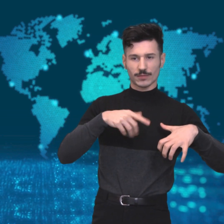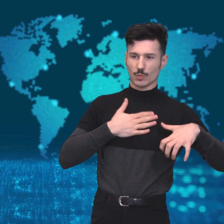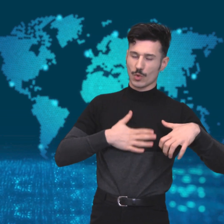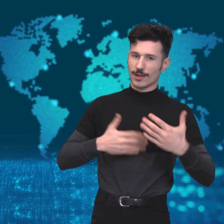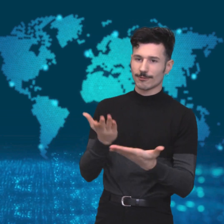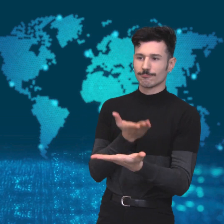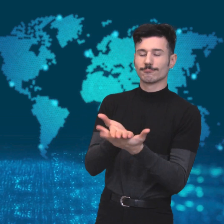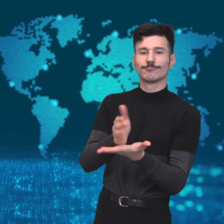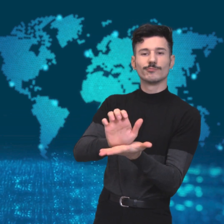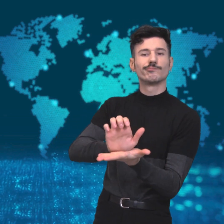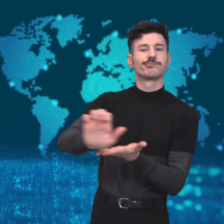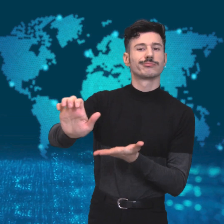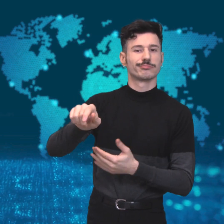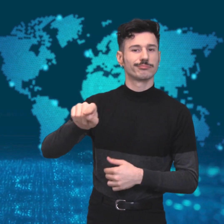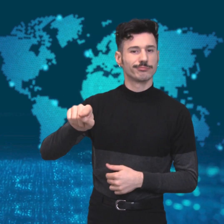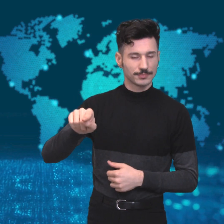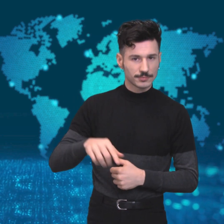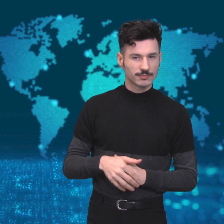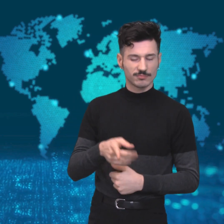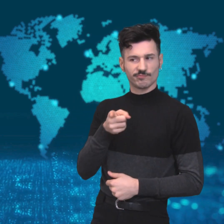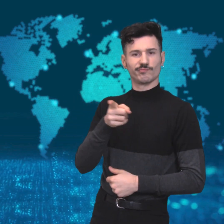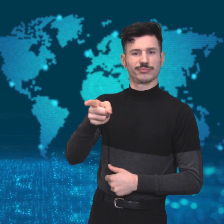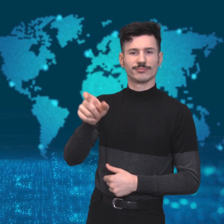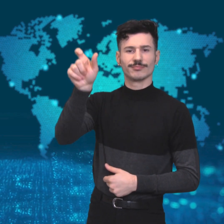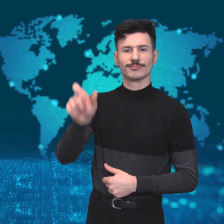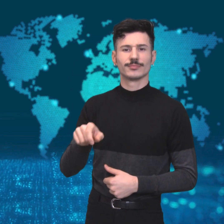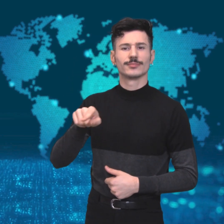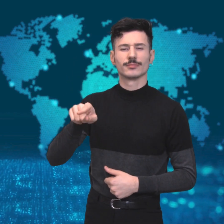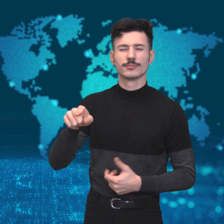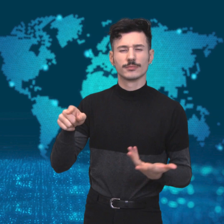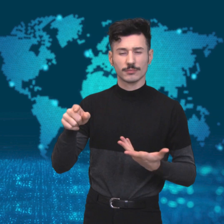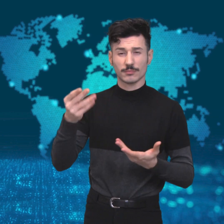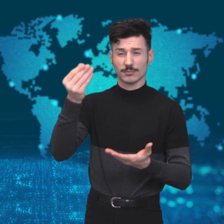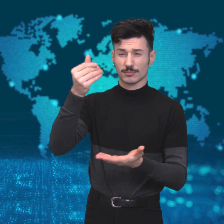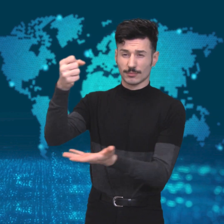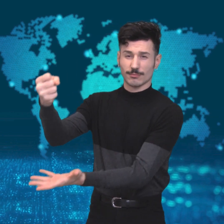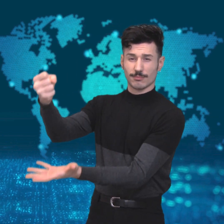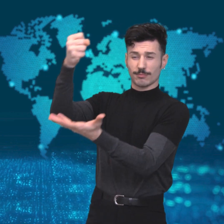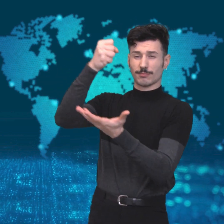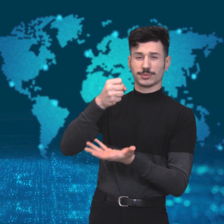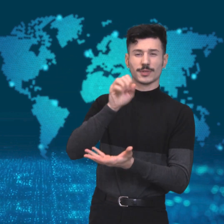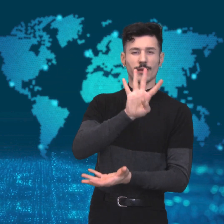impeached by the US House of Representatives.